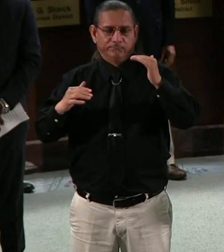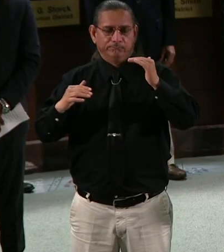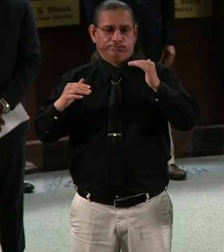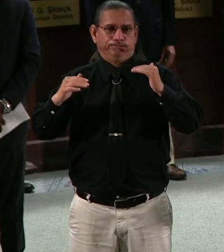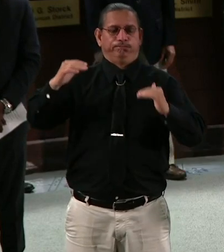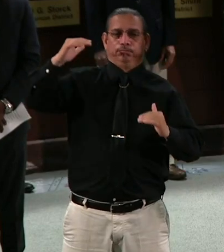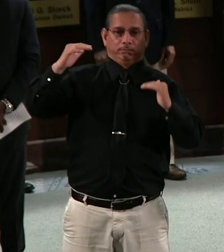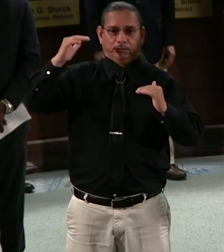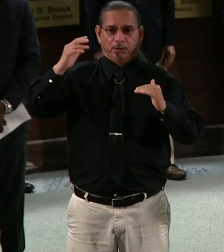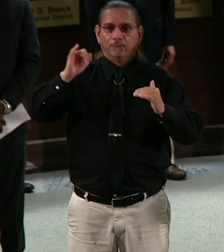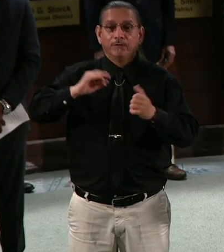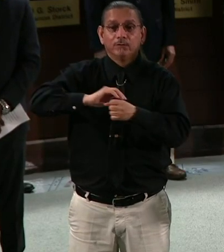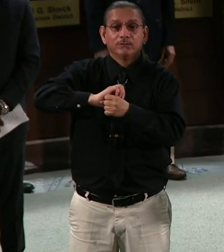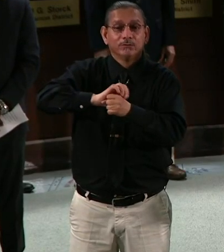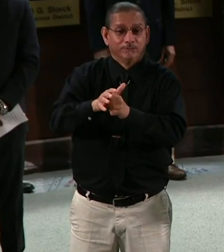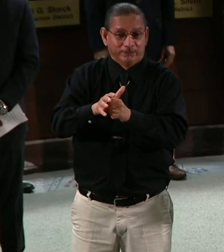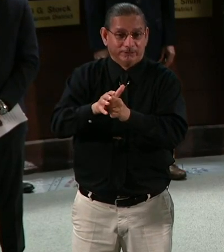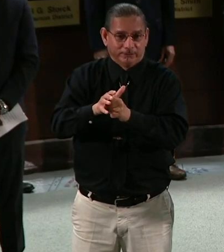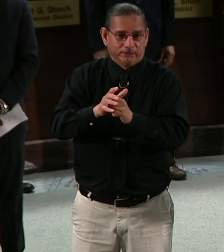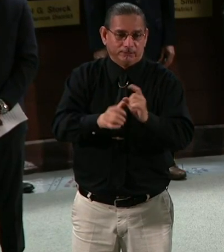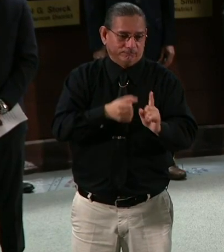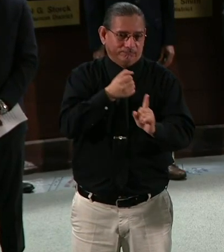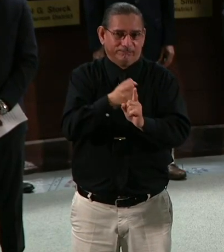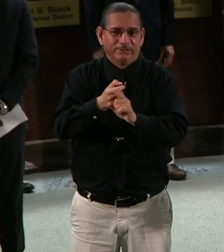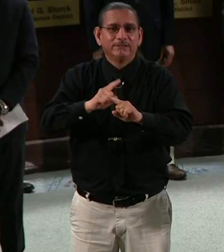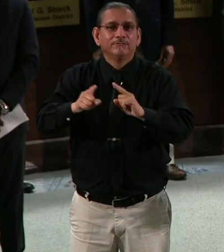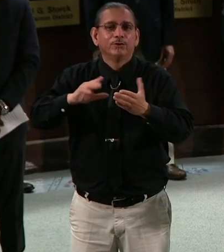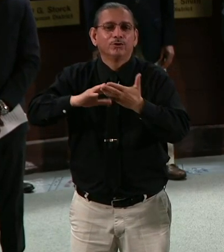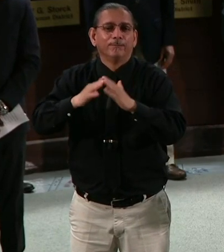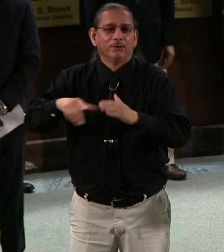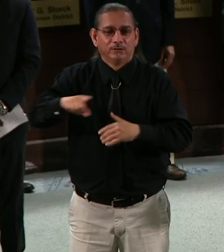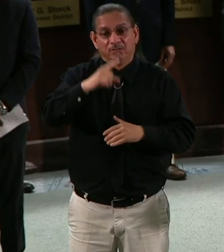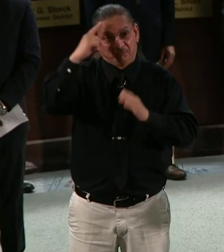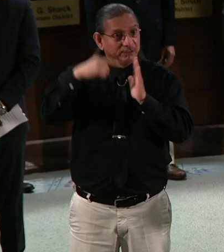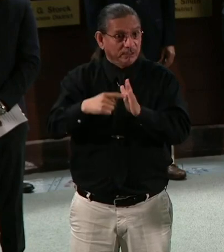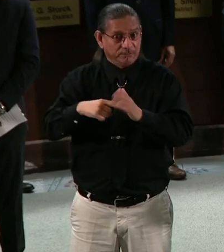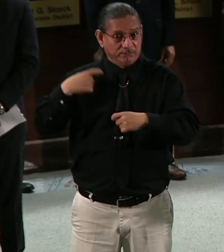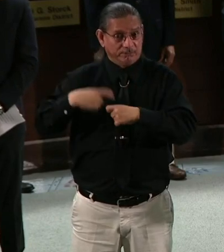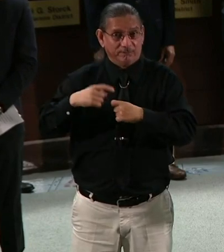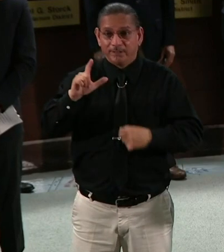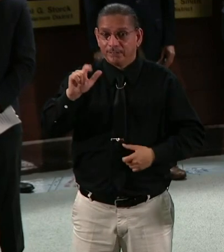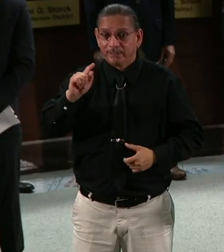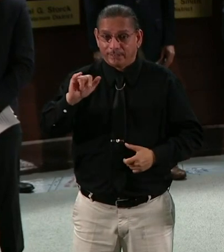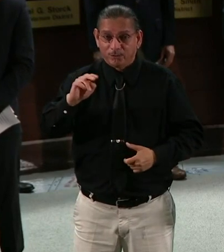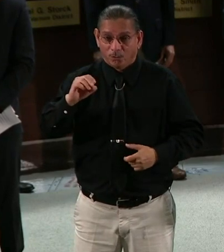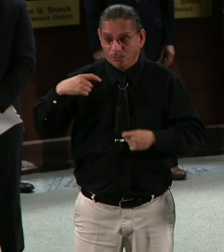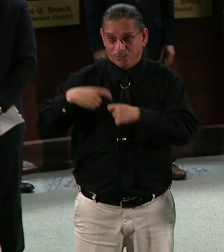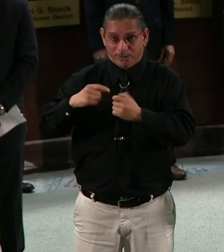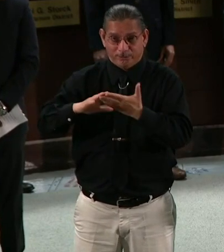DISPROPORTIONATE IMPACT OF THE PANDEMIC ON DIFFERENT